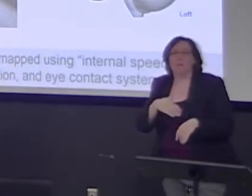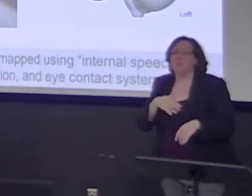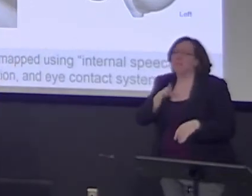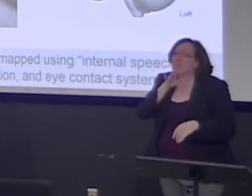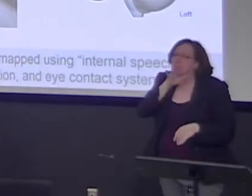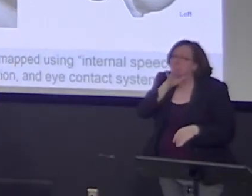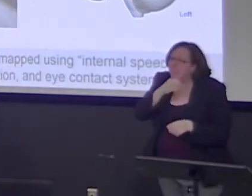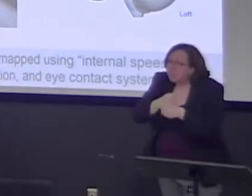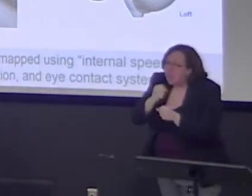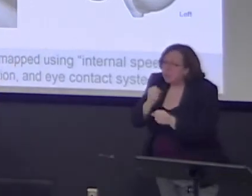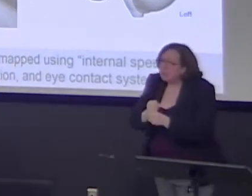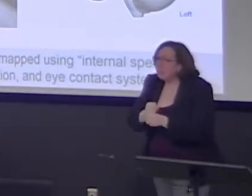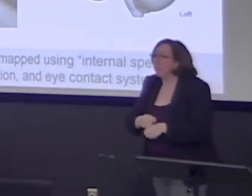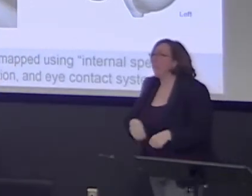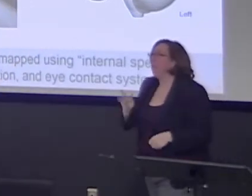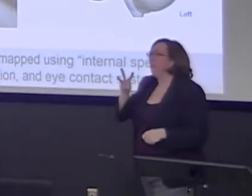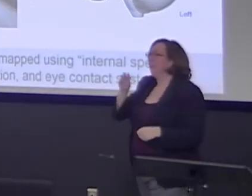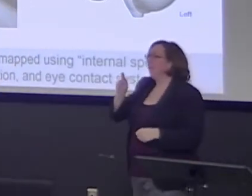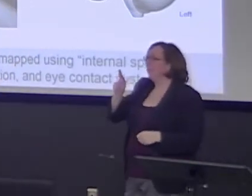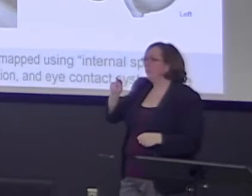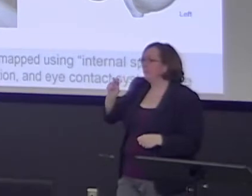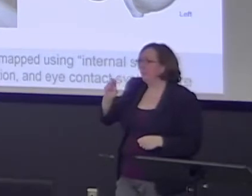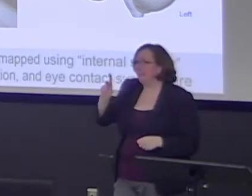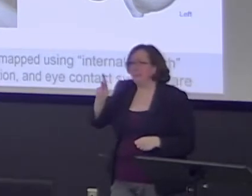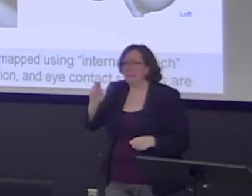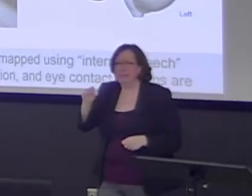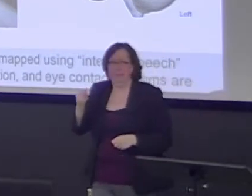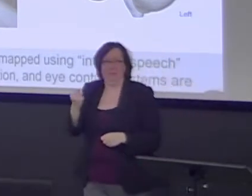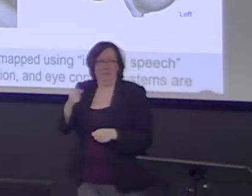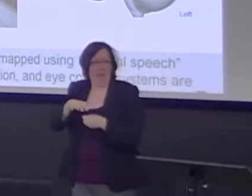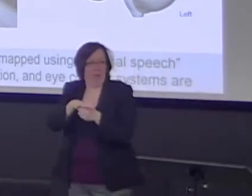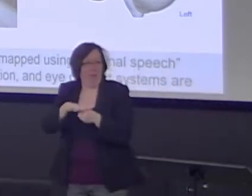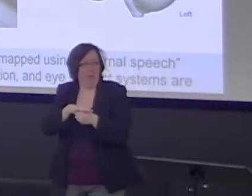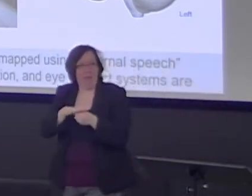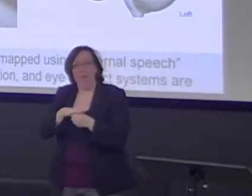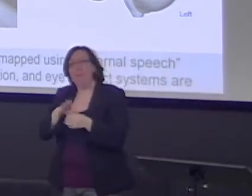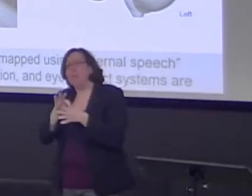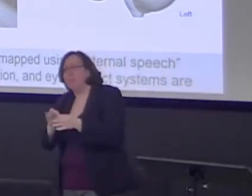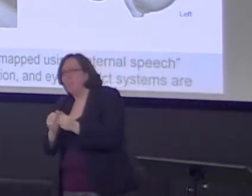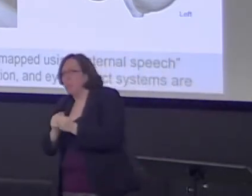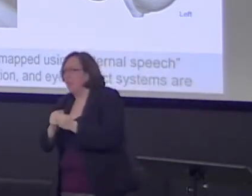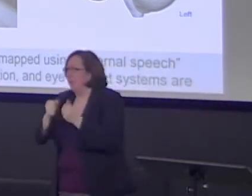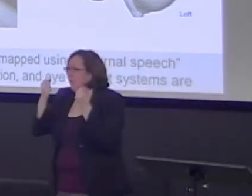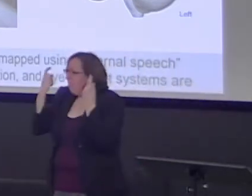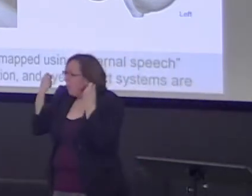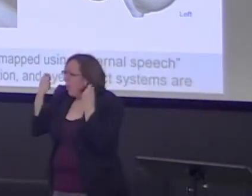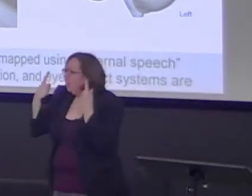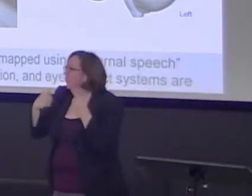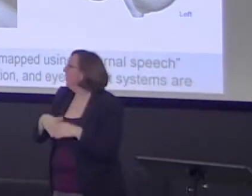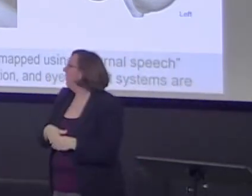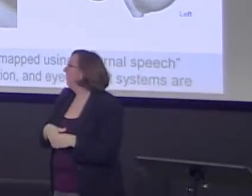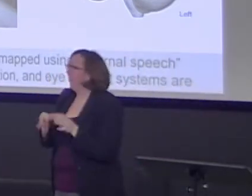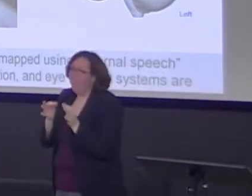and Wernicke's area associated with comprehension and language reception.